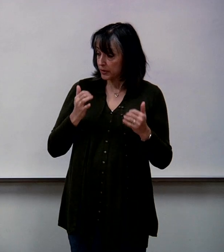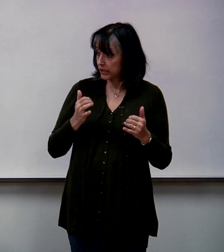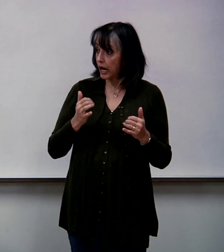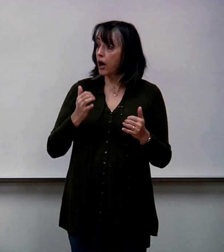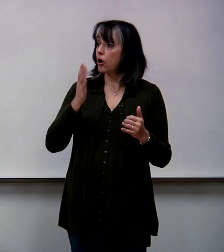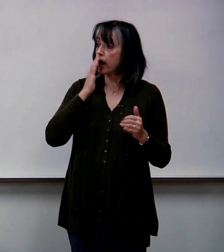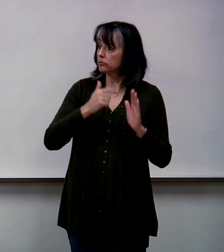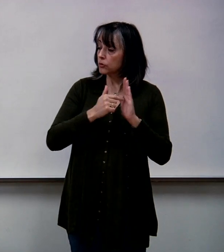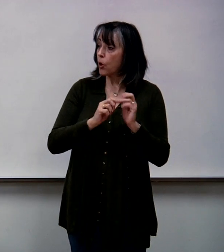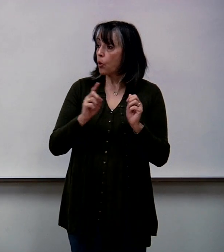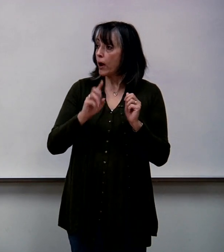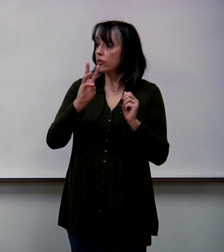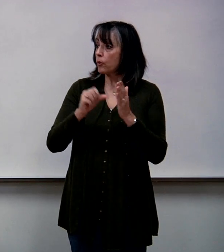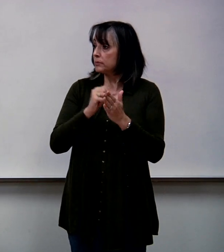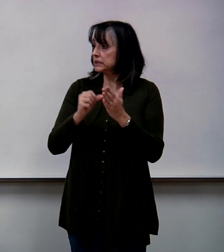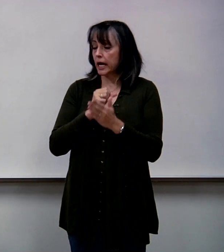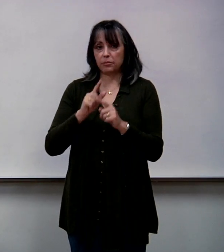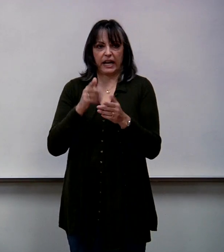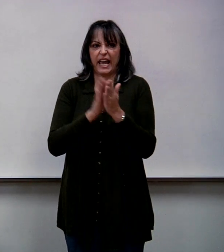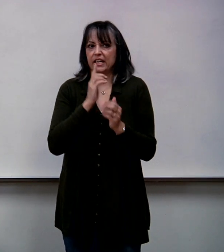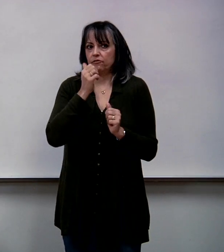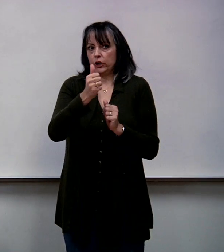but you cannot solicit votes. You can't try to get votes